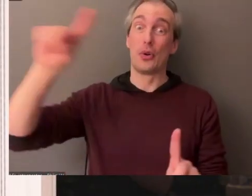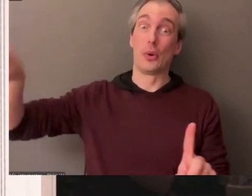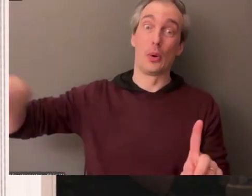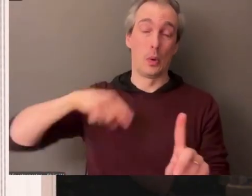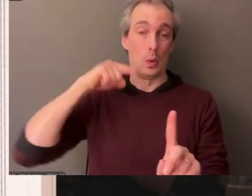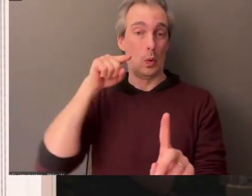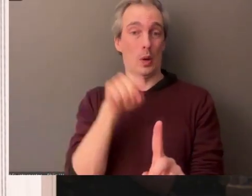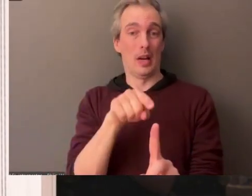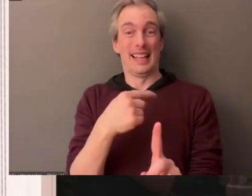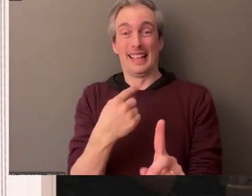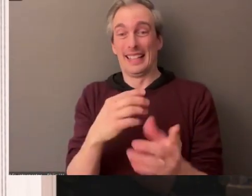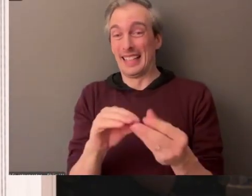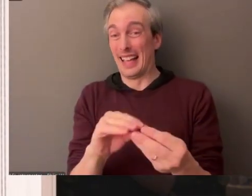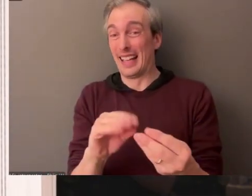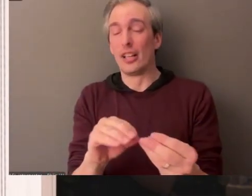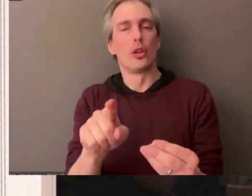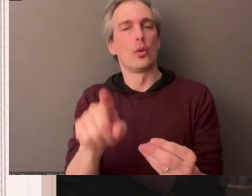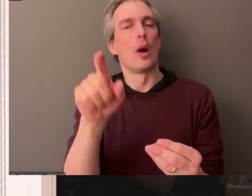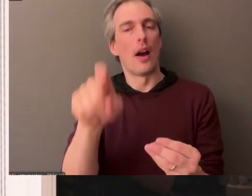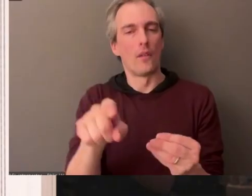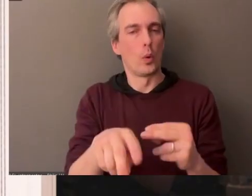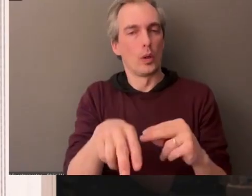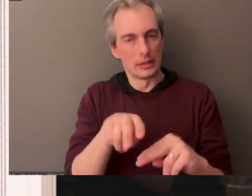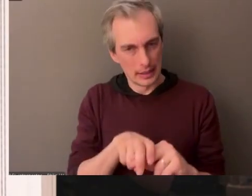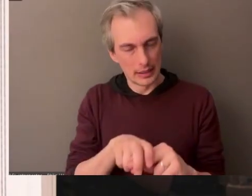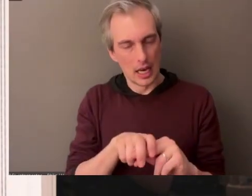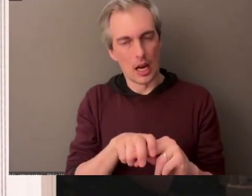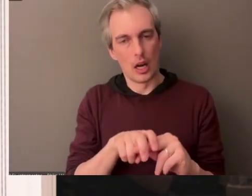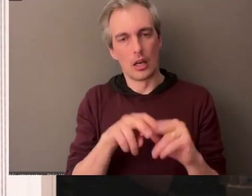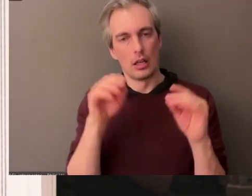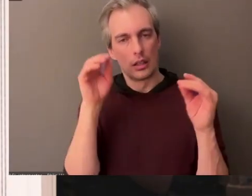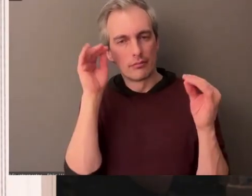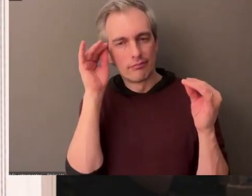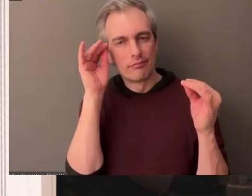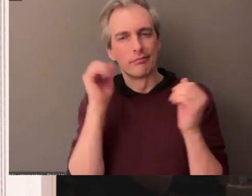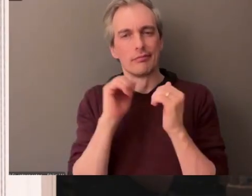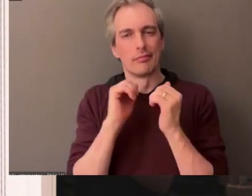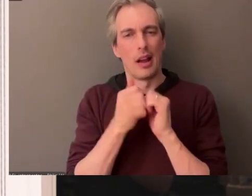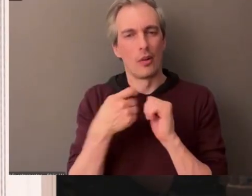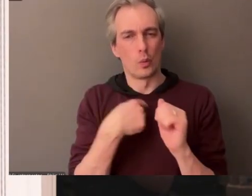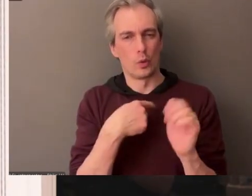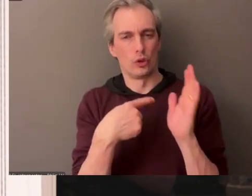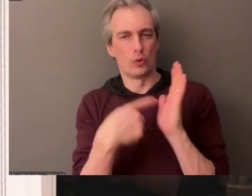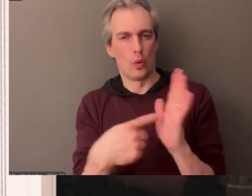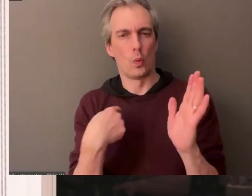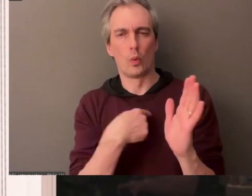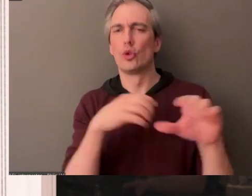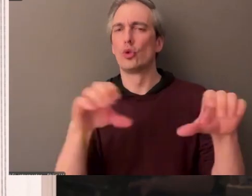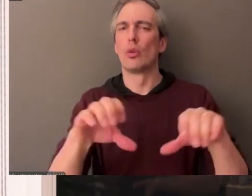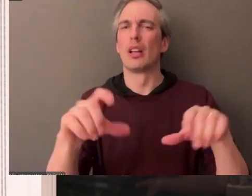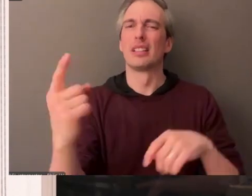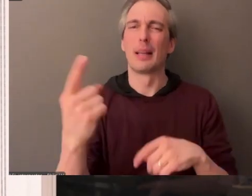How do we show that we're doing something effective that the enterprise would miss if it went away completely?